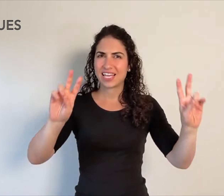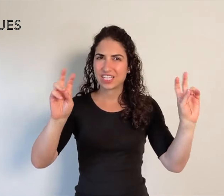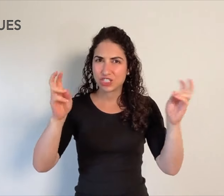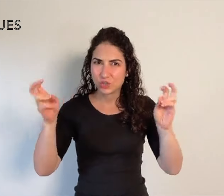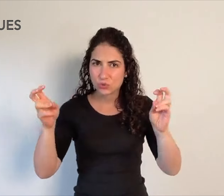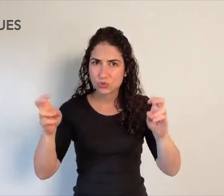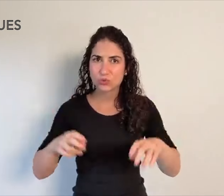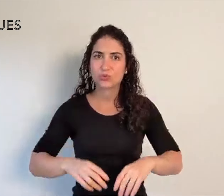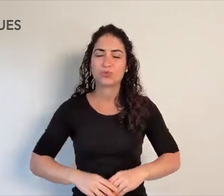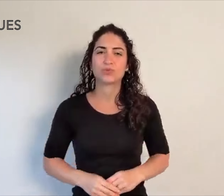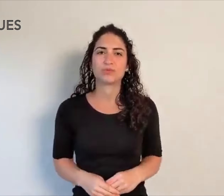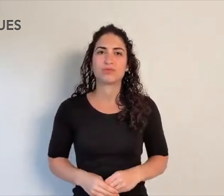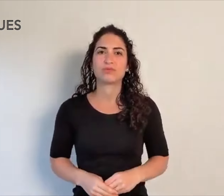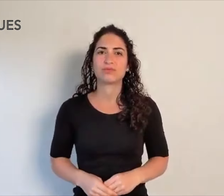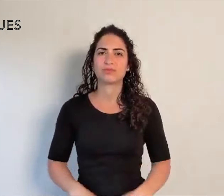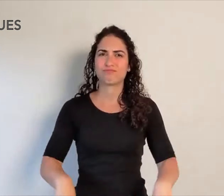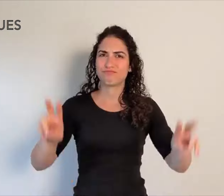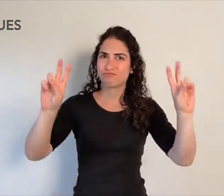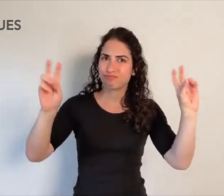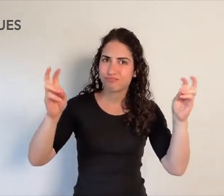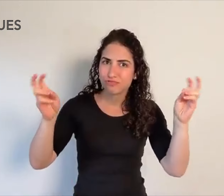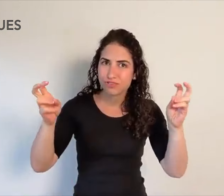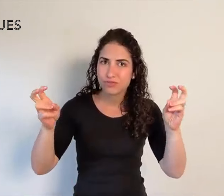ISSUES